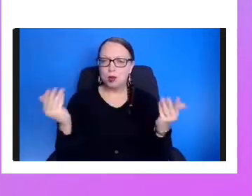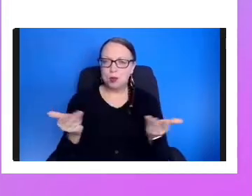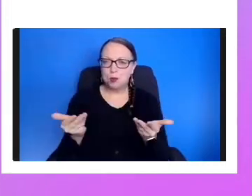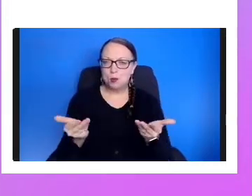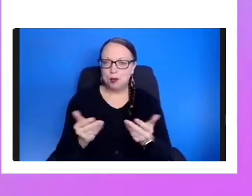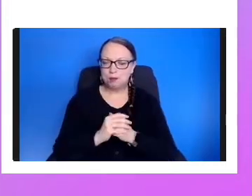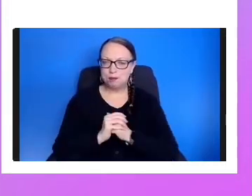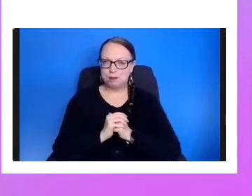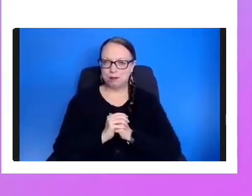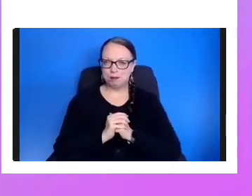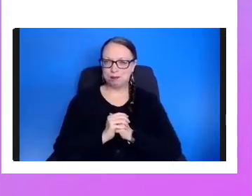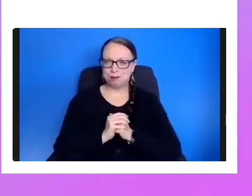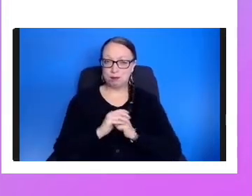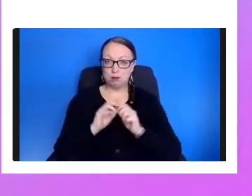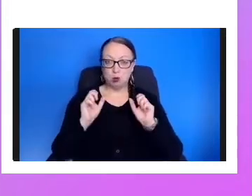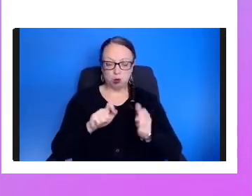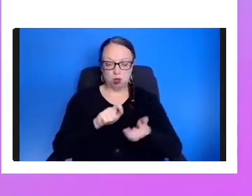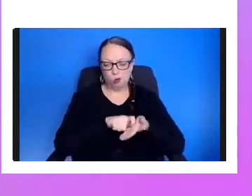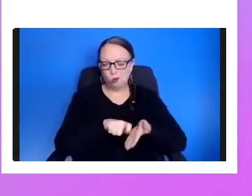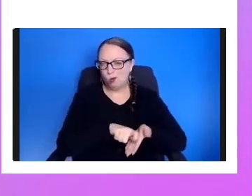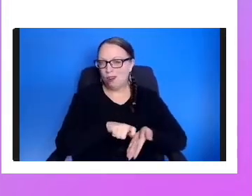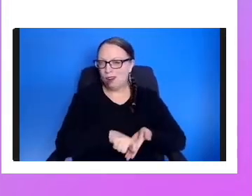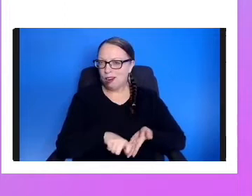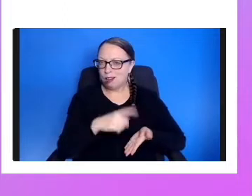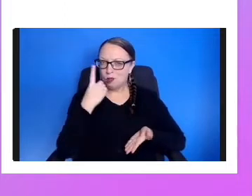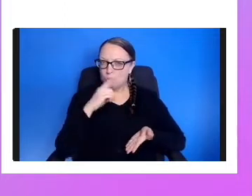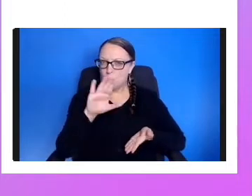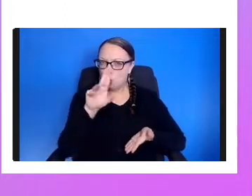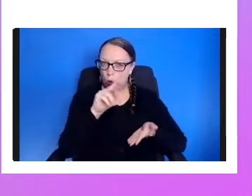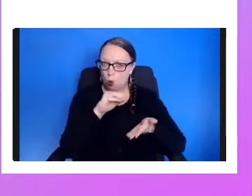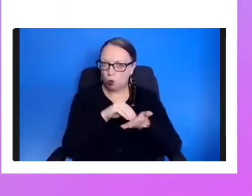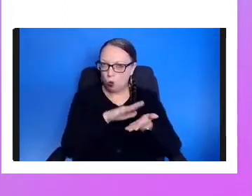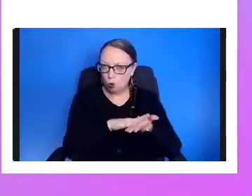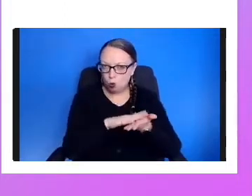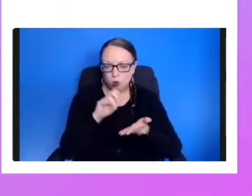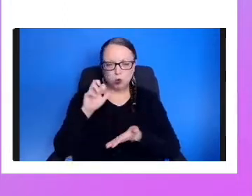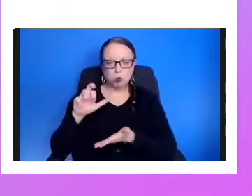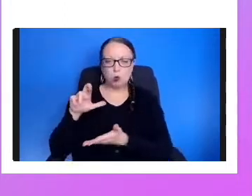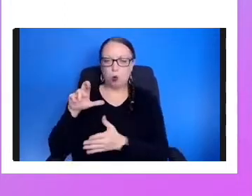You're welcome to write it down on a note or put it in the chat as to what that means to you.